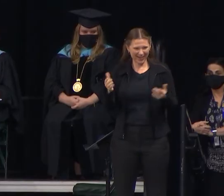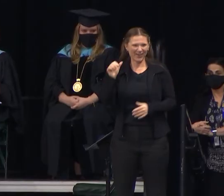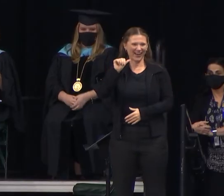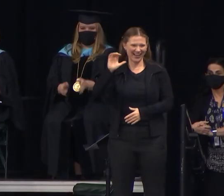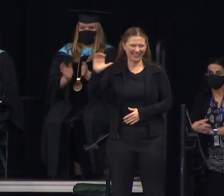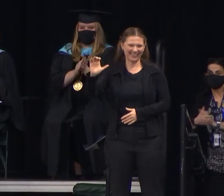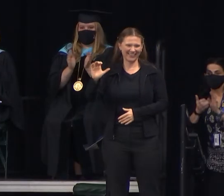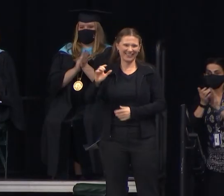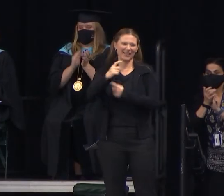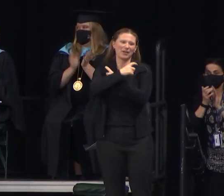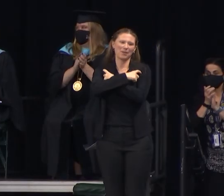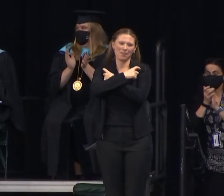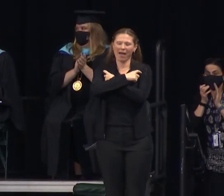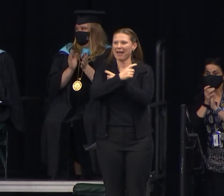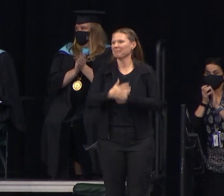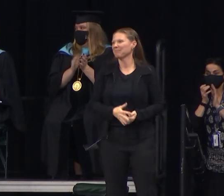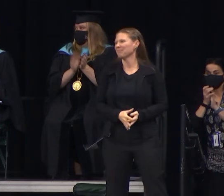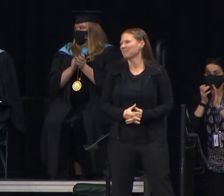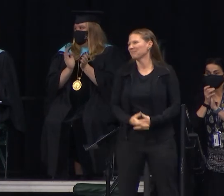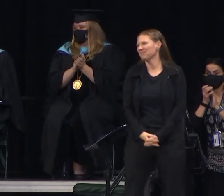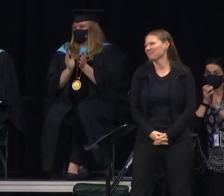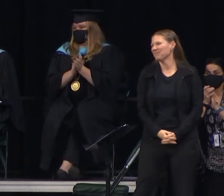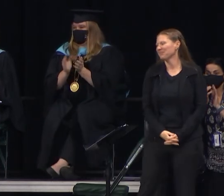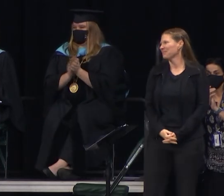(audience applauding)